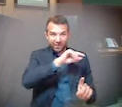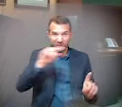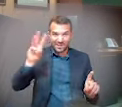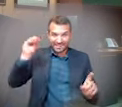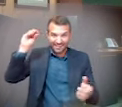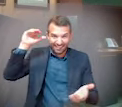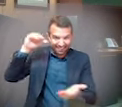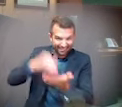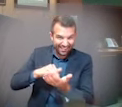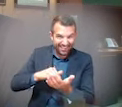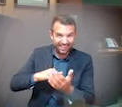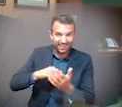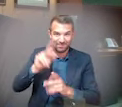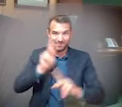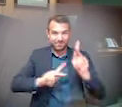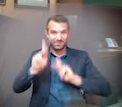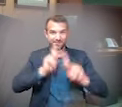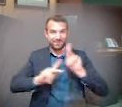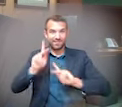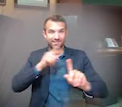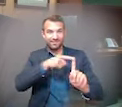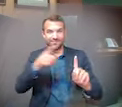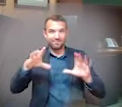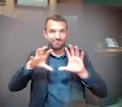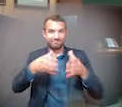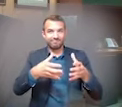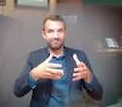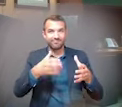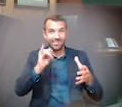it's another part to the disability community's fear